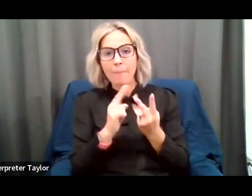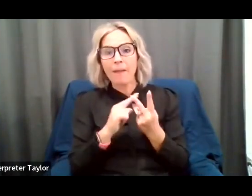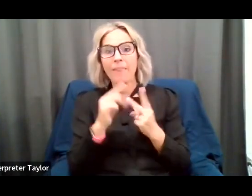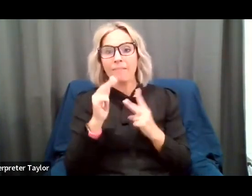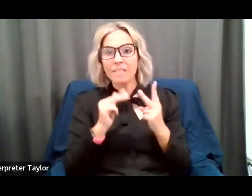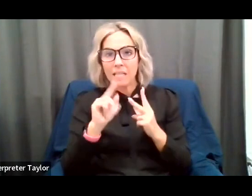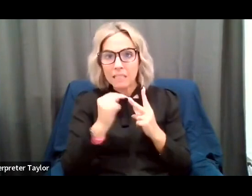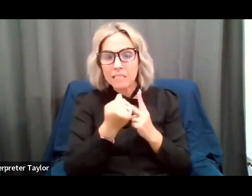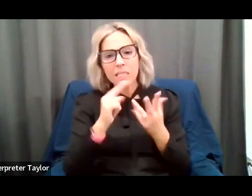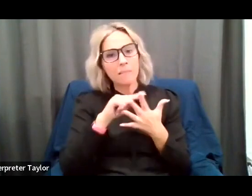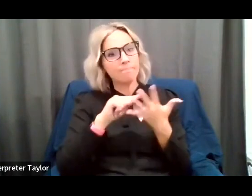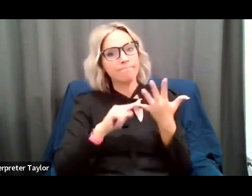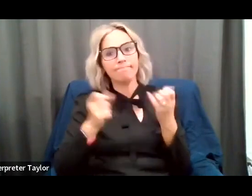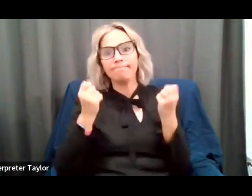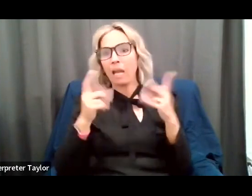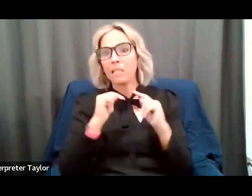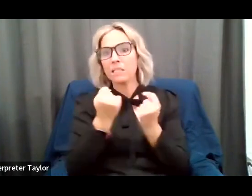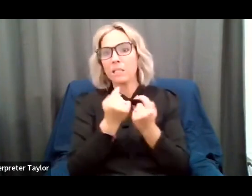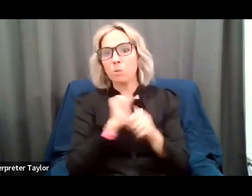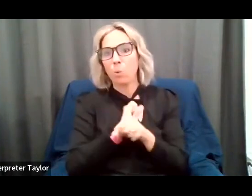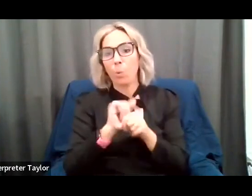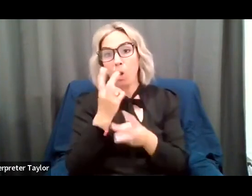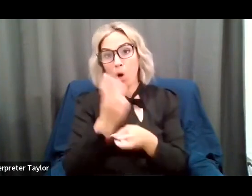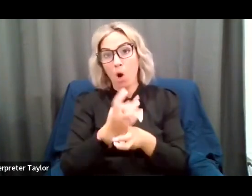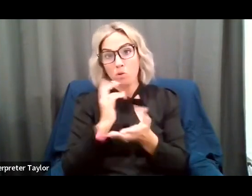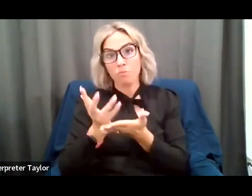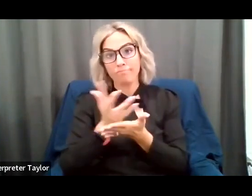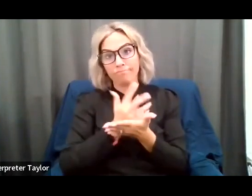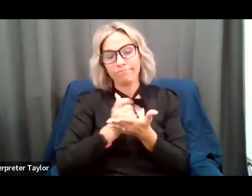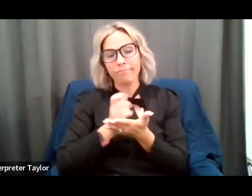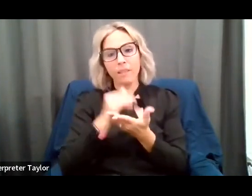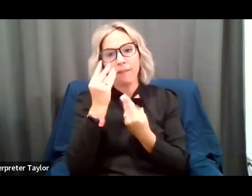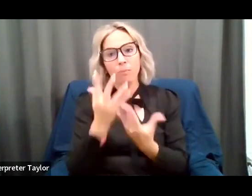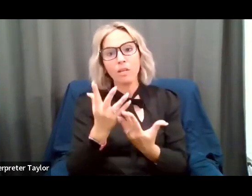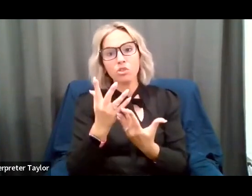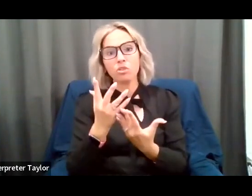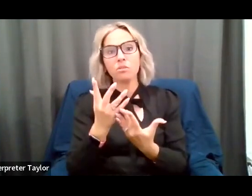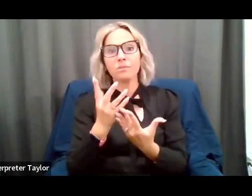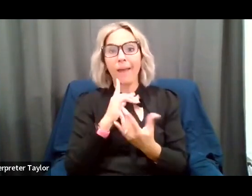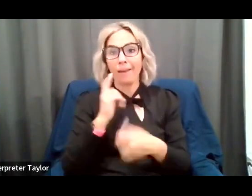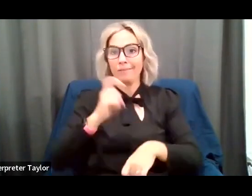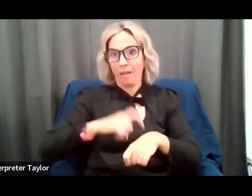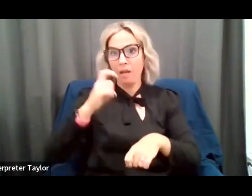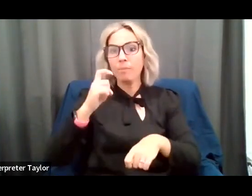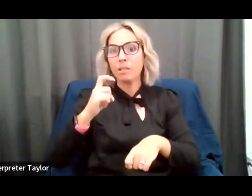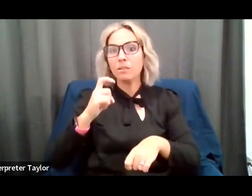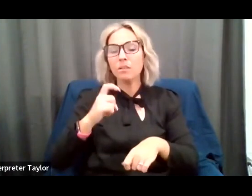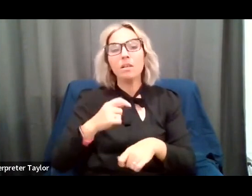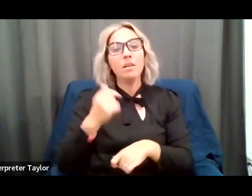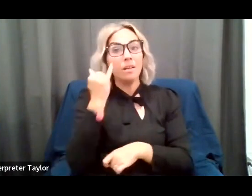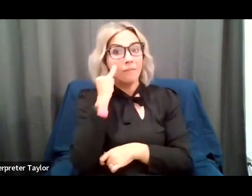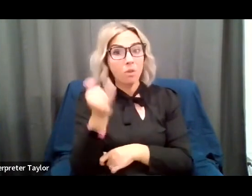there's a lot of teams that work very hard to gather that information and gather it timely. If there's something that's not complete,